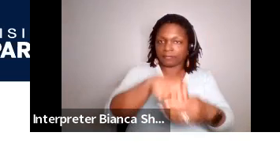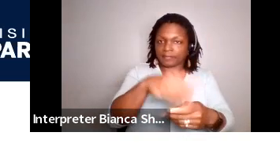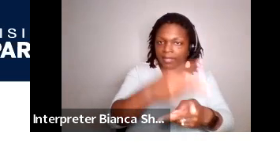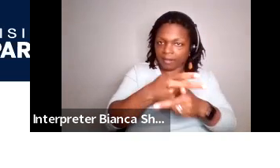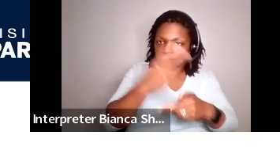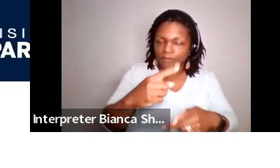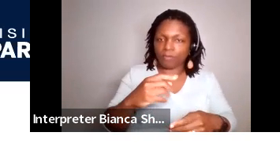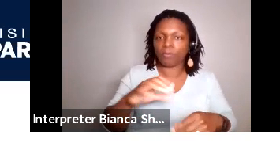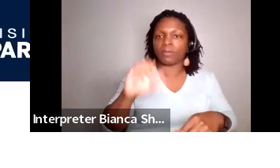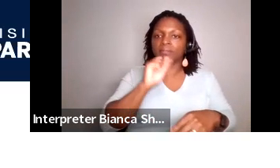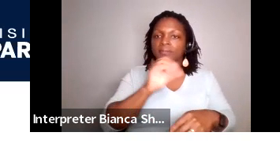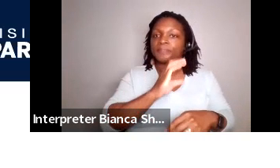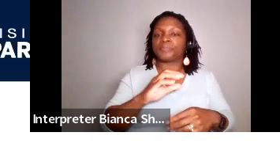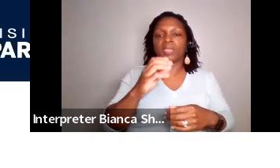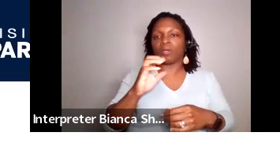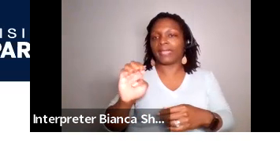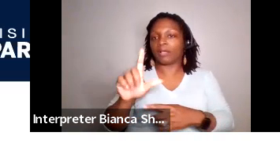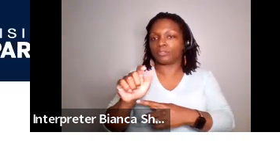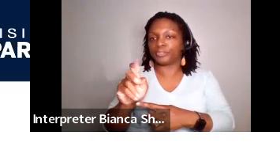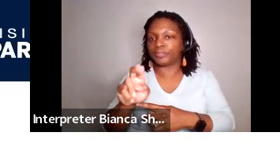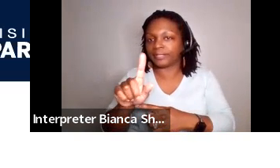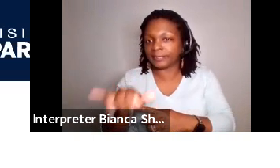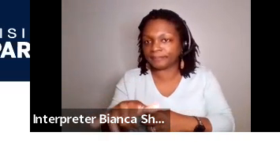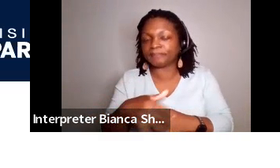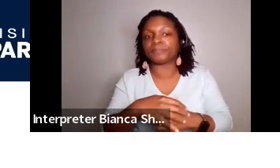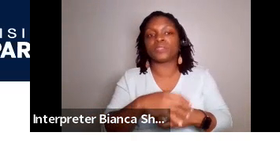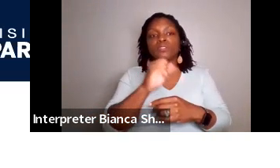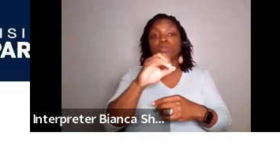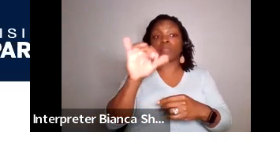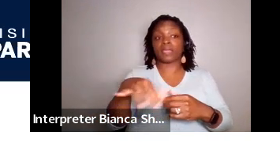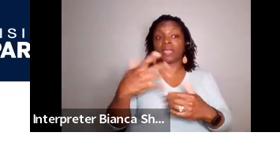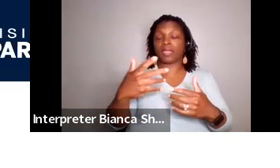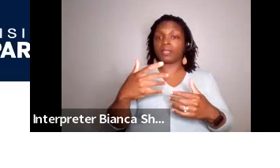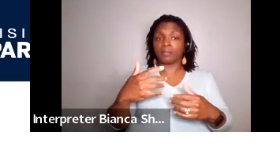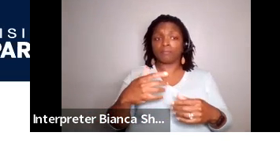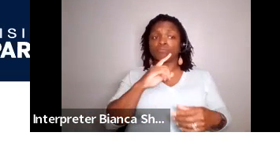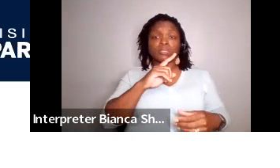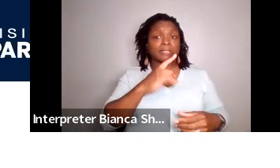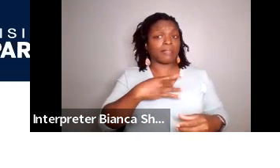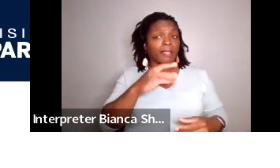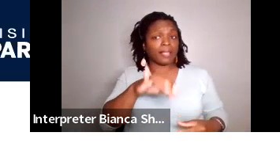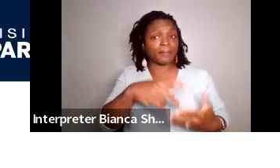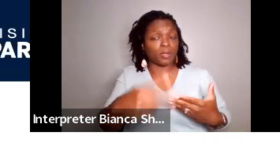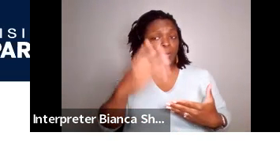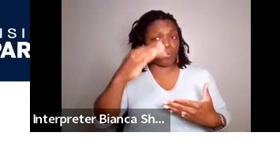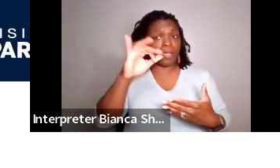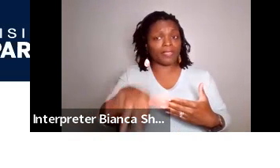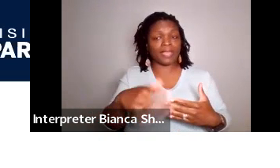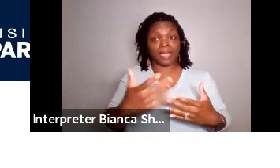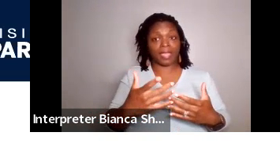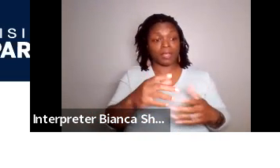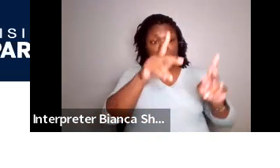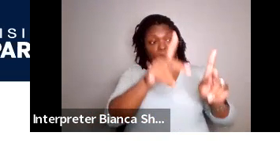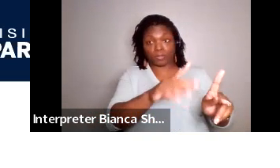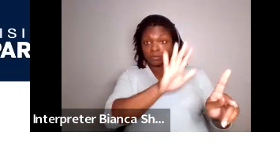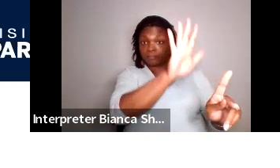the geriatricians really like this program, because it is a program that really treats the whole person.